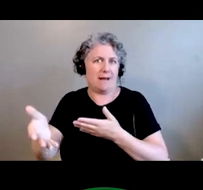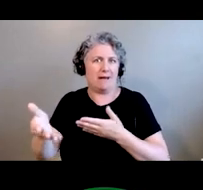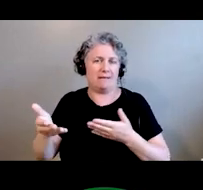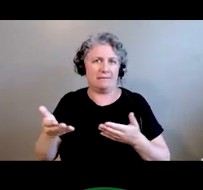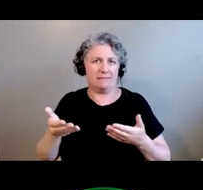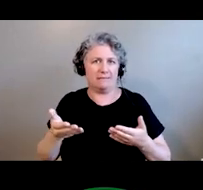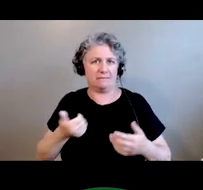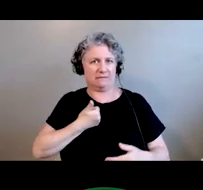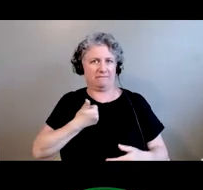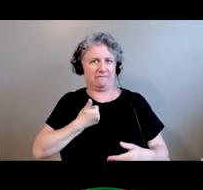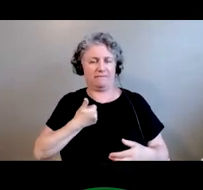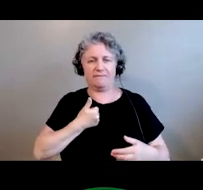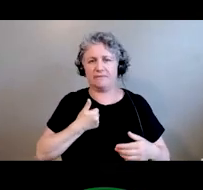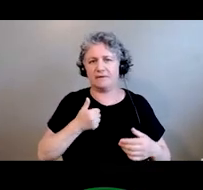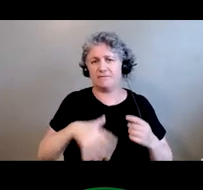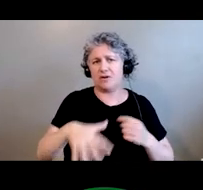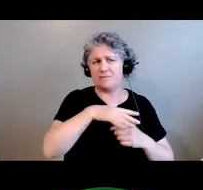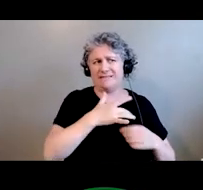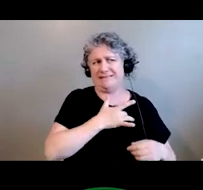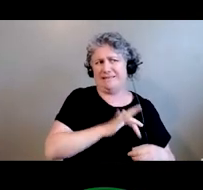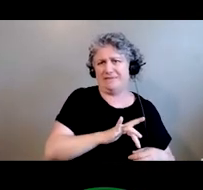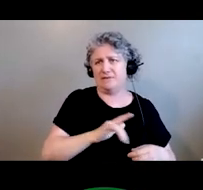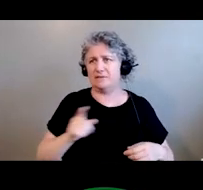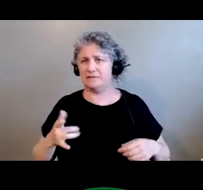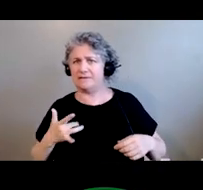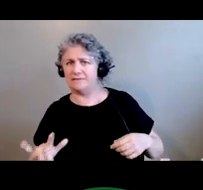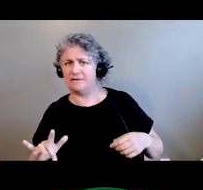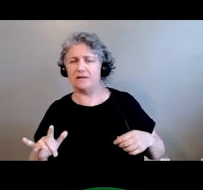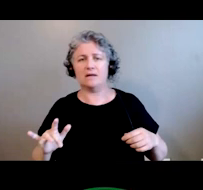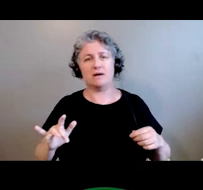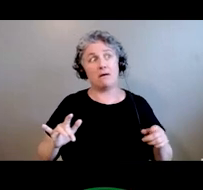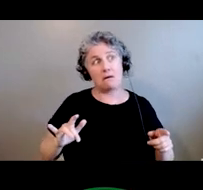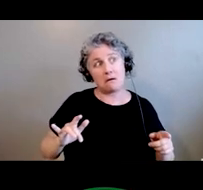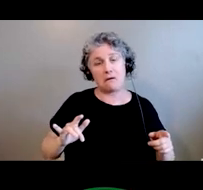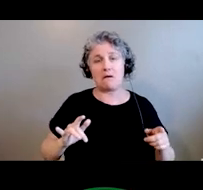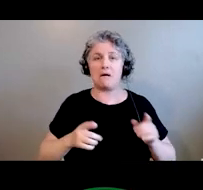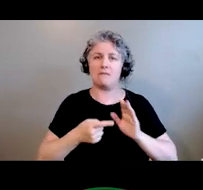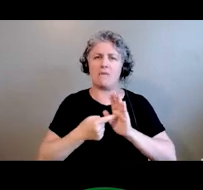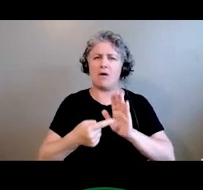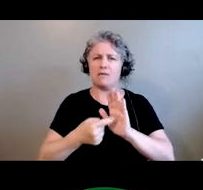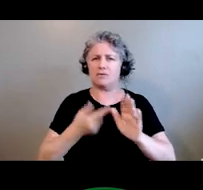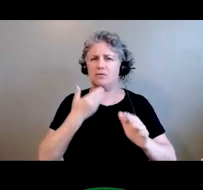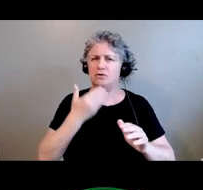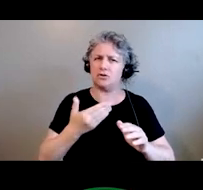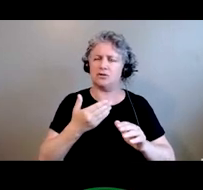The more that hopefully that. Yeah, that gets adopted at a greater scale. Thanks.